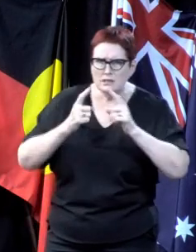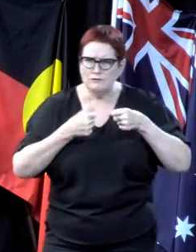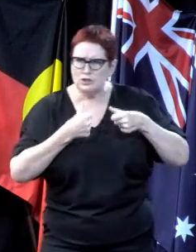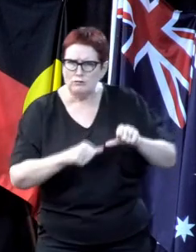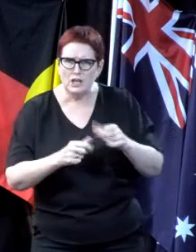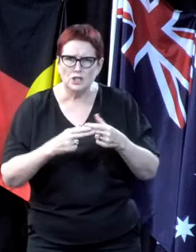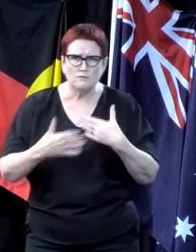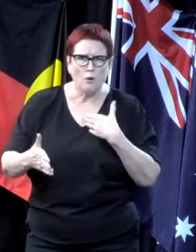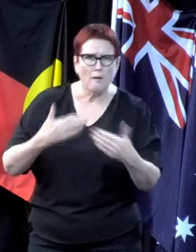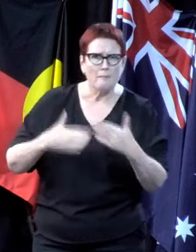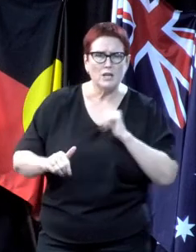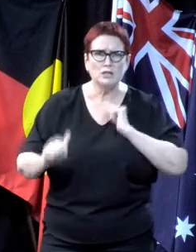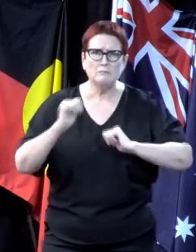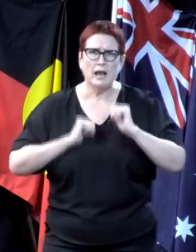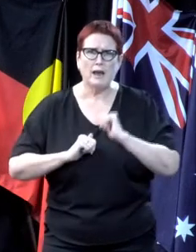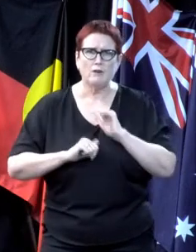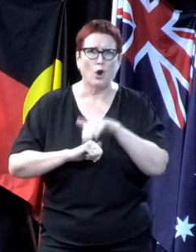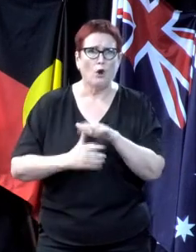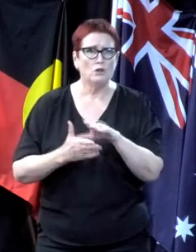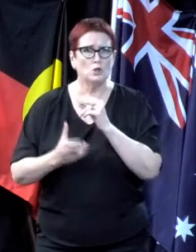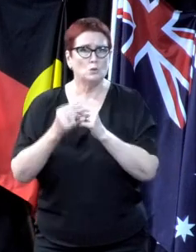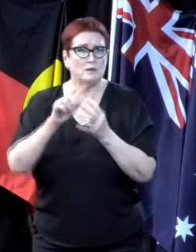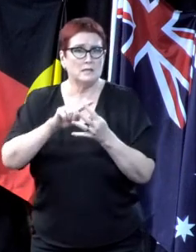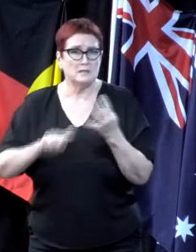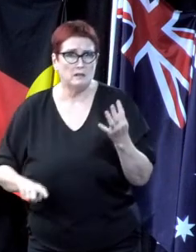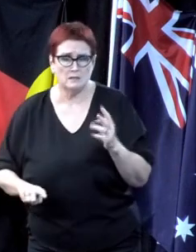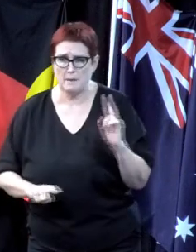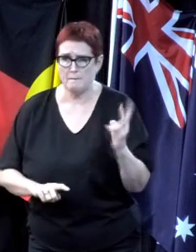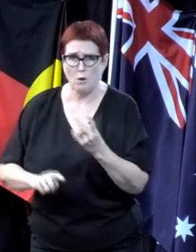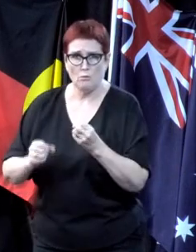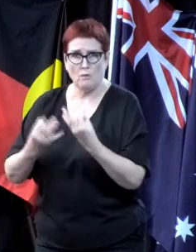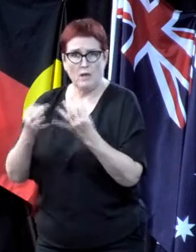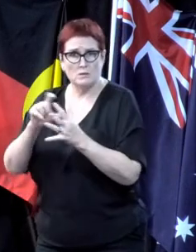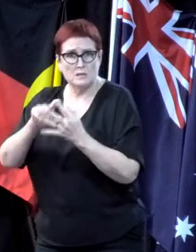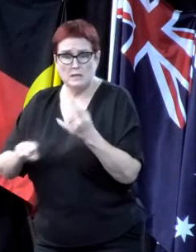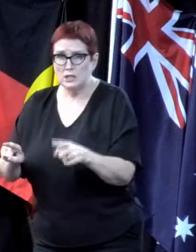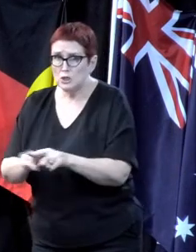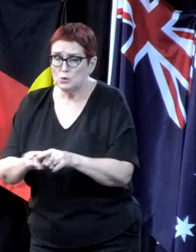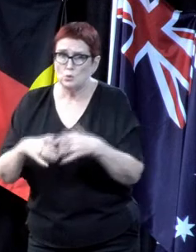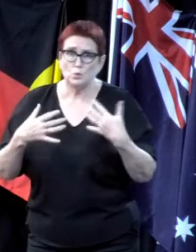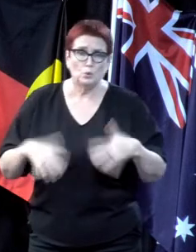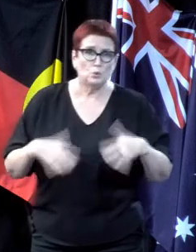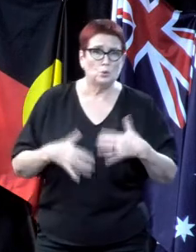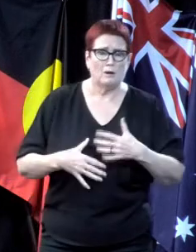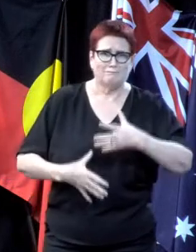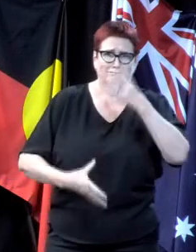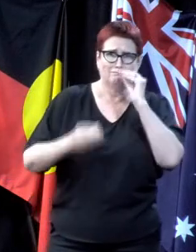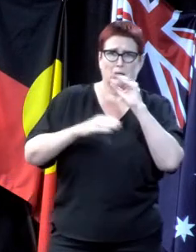disability and those without disability, as well. Also, our Aboriginal and Torres Strait Islander students as well, and – and